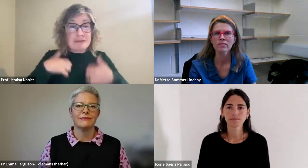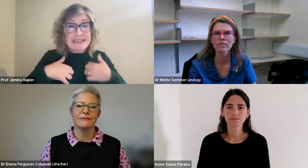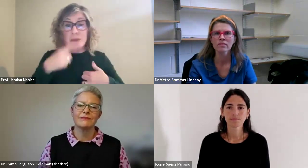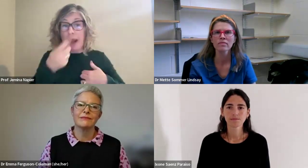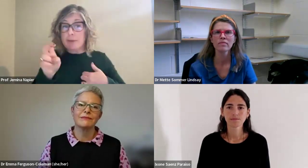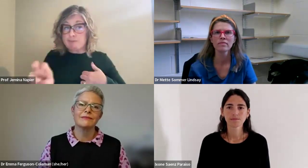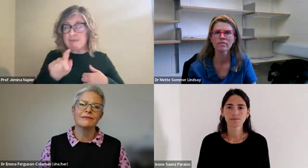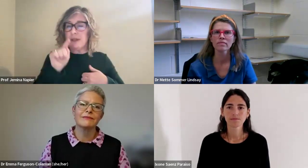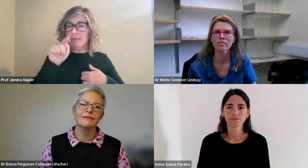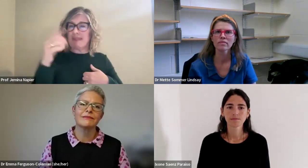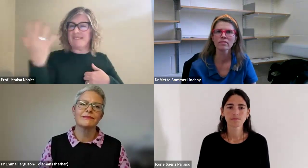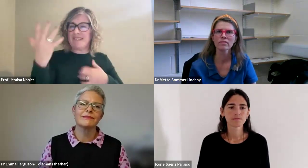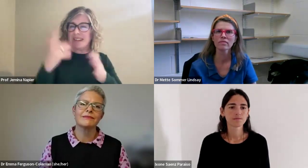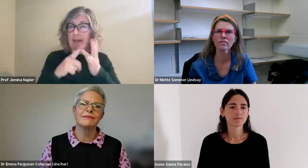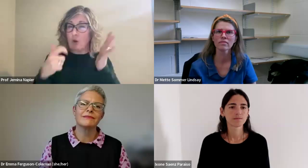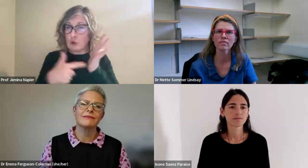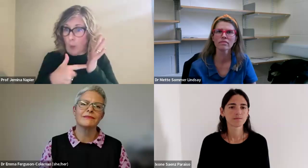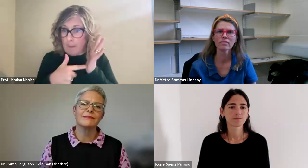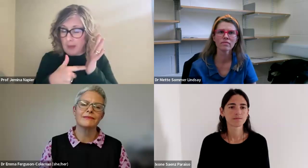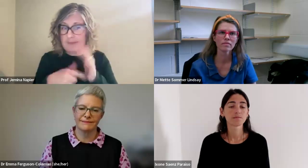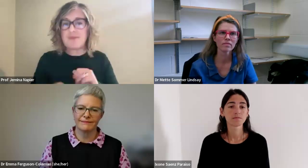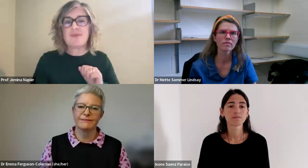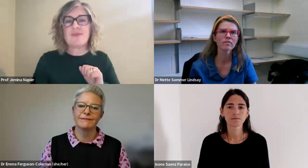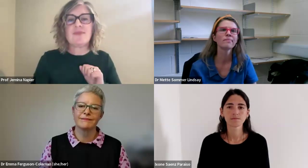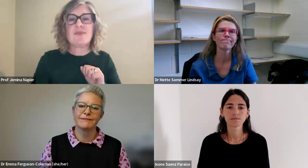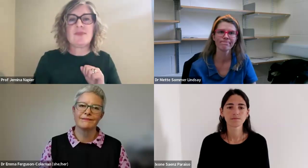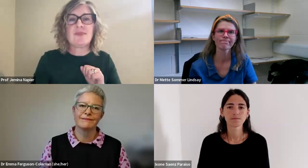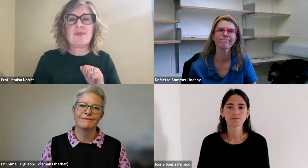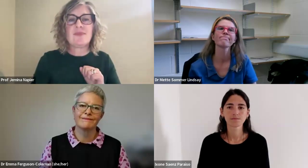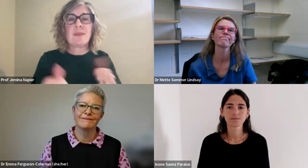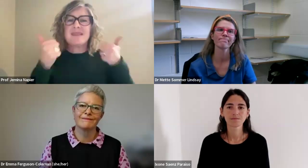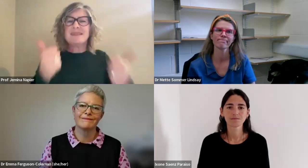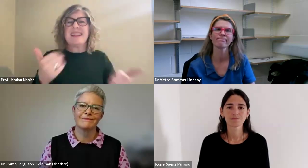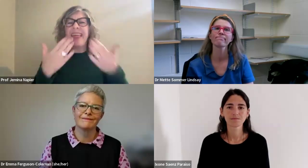of those groups, if you're interested as you can see, please do come, it's on the 15th of October,